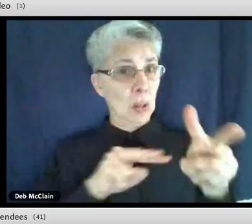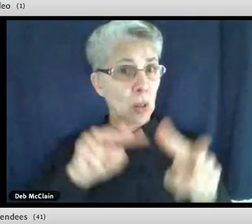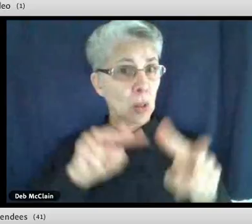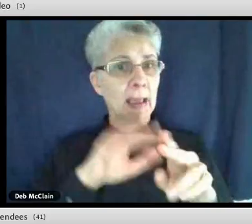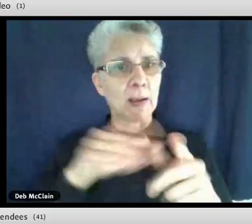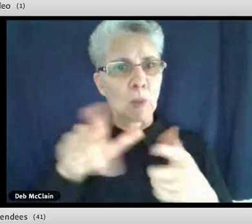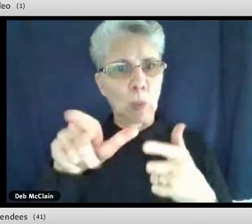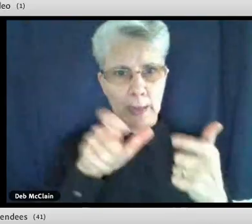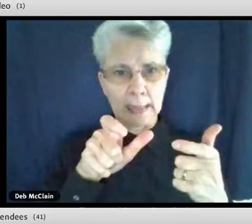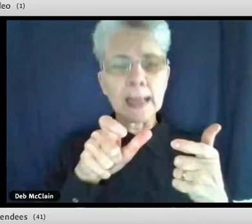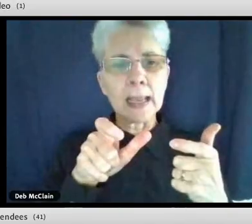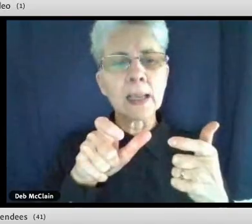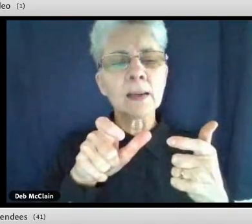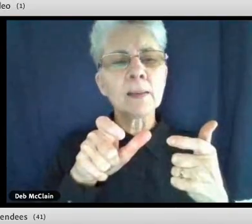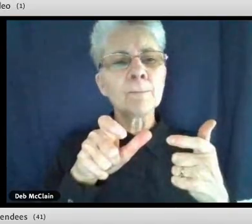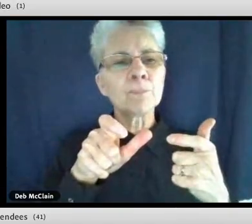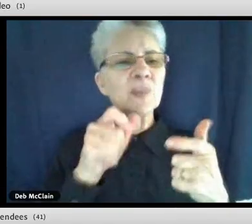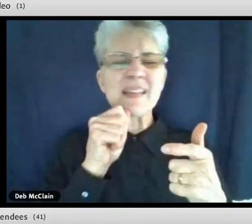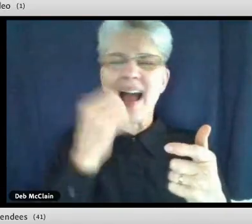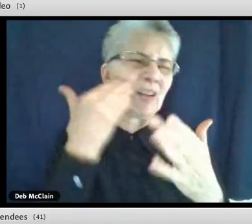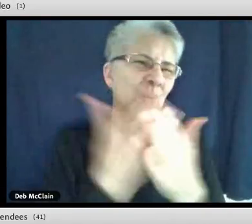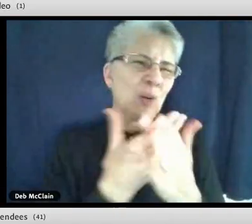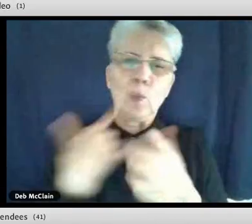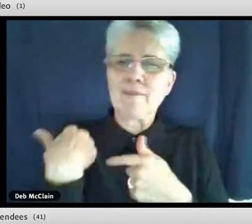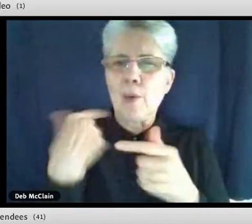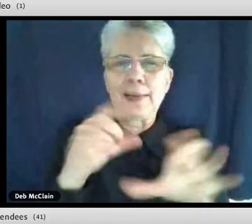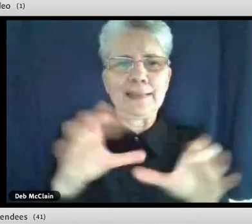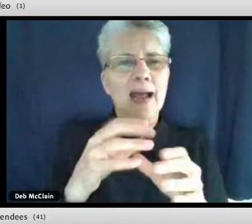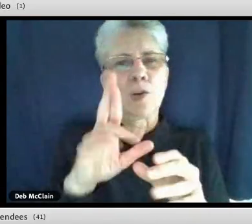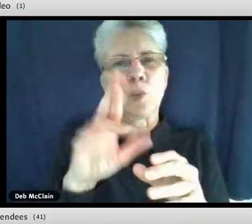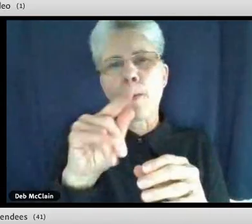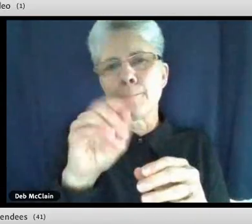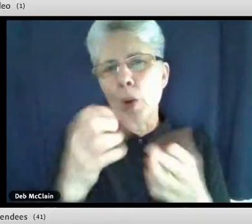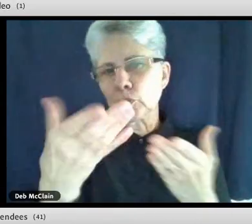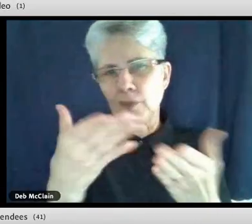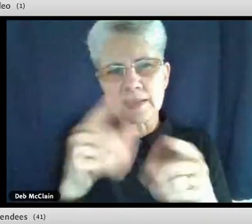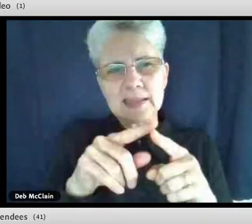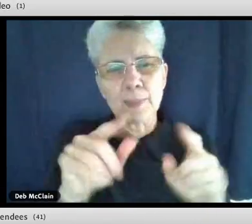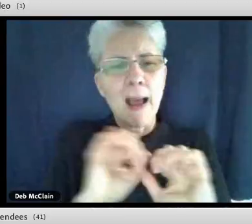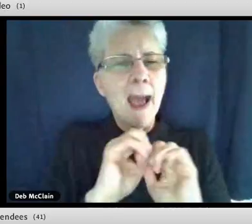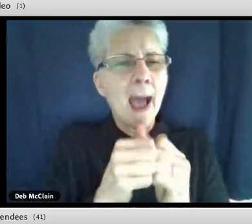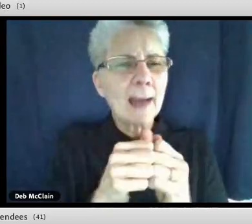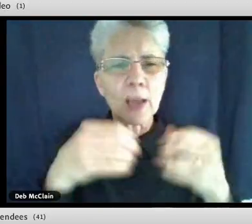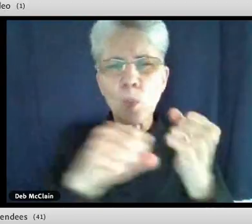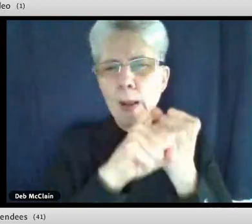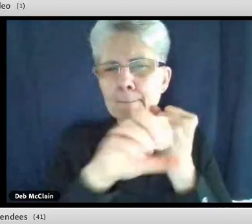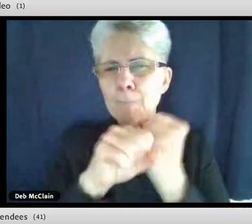quickly, this is not new. We've always done some remote services, but, you know, how can we market our services